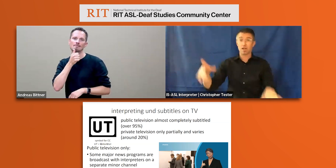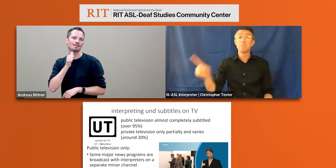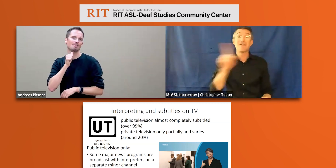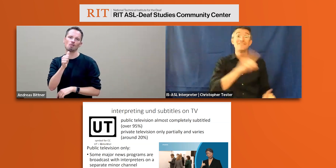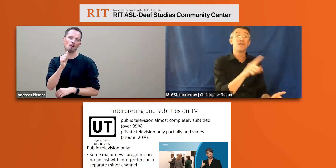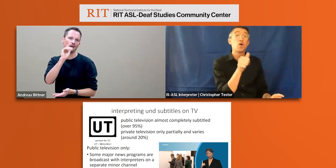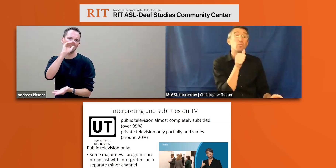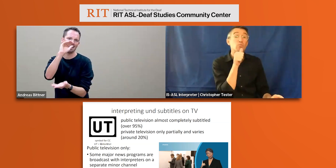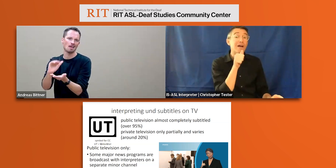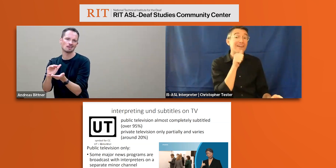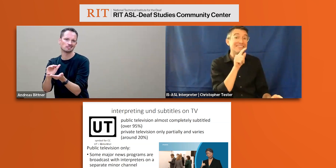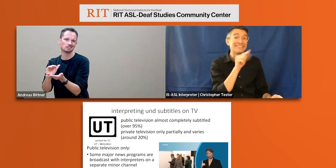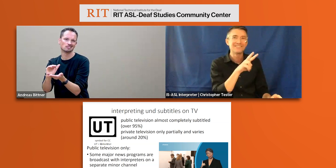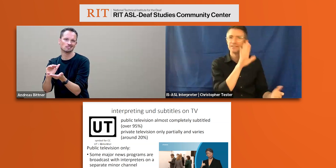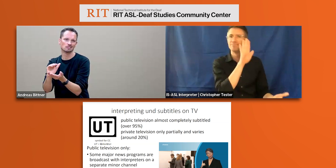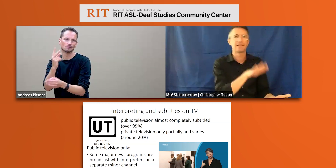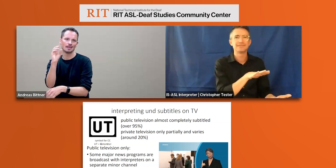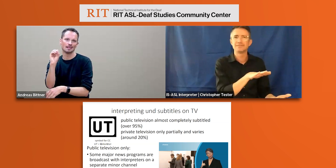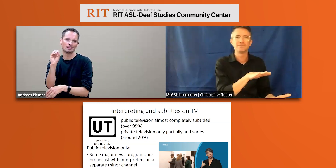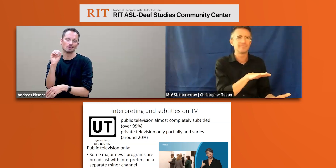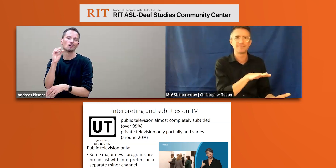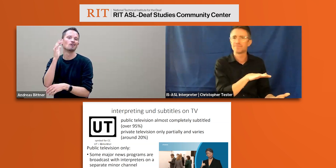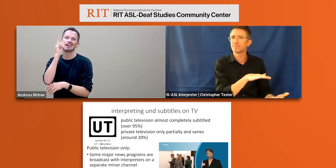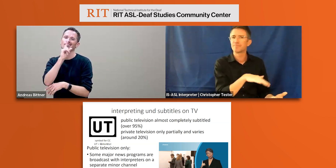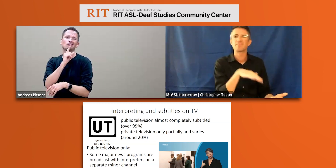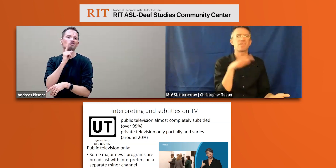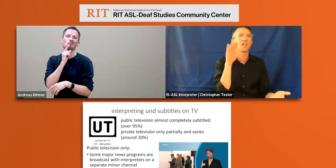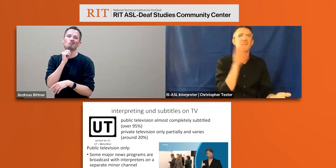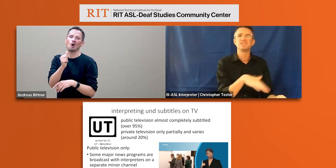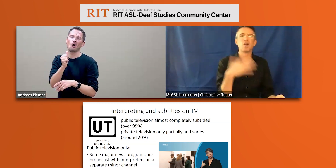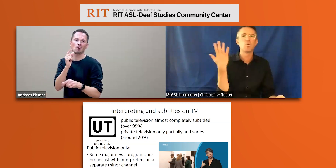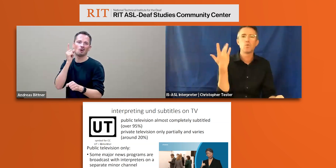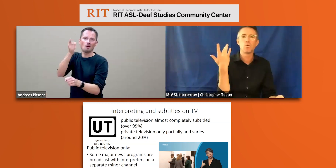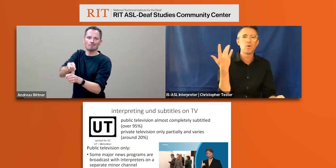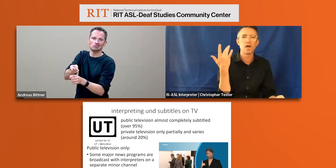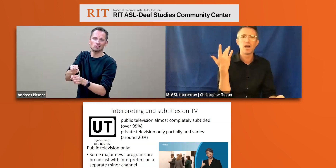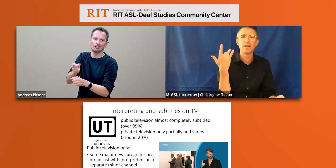with captions, but anything that is considered private,